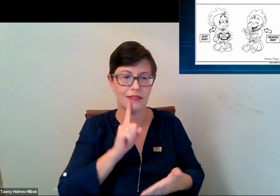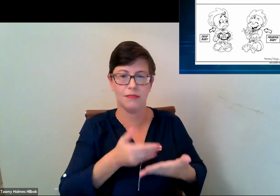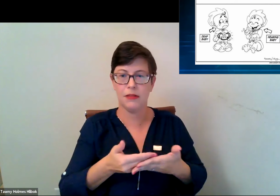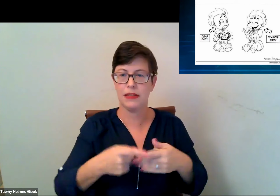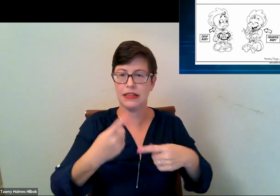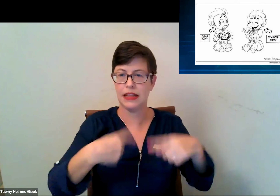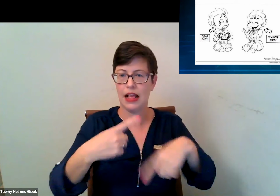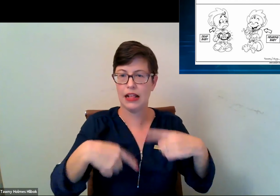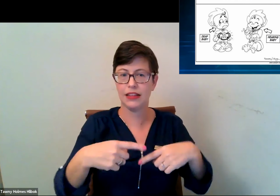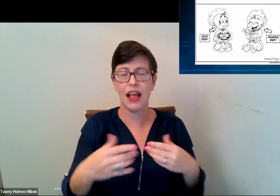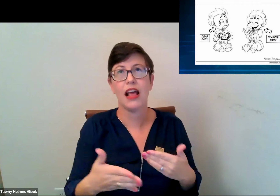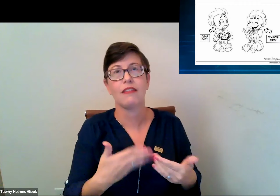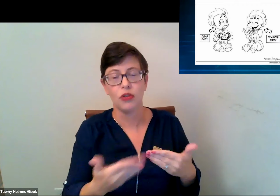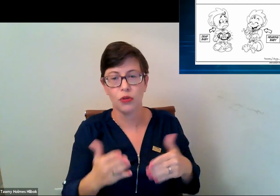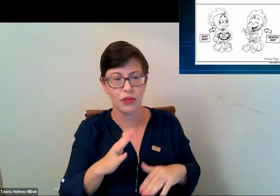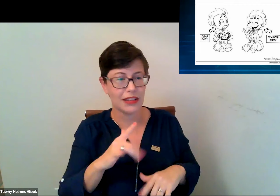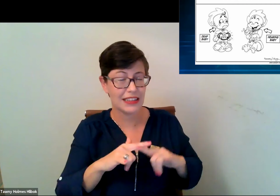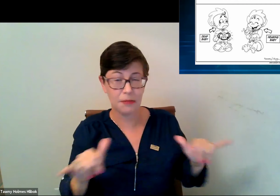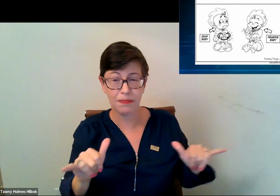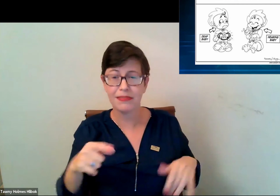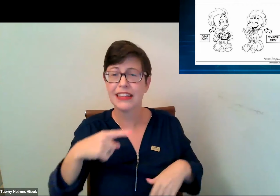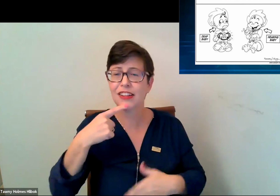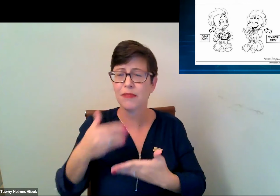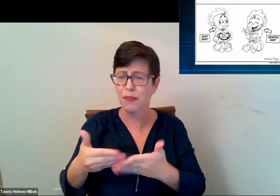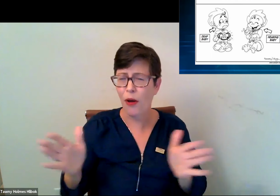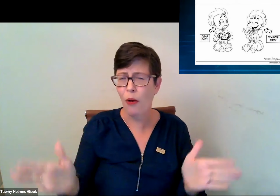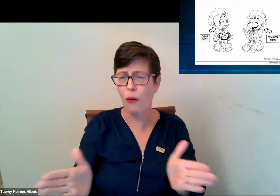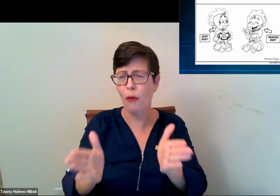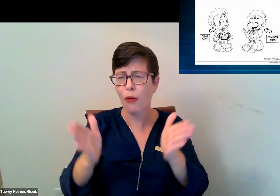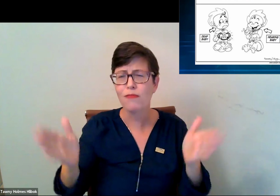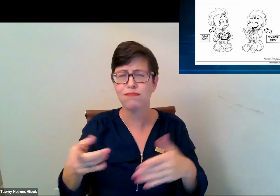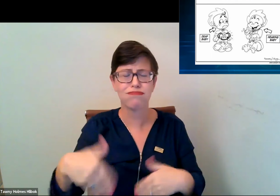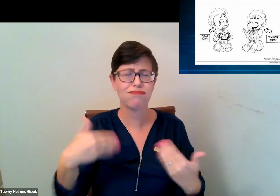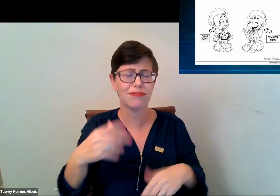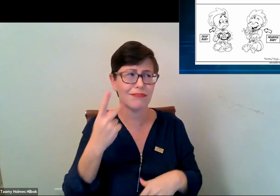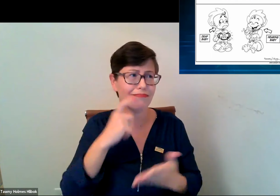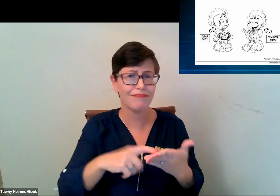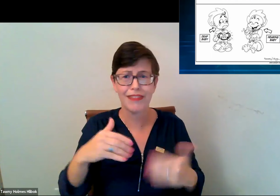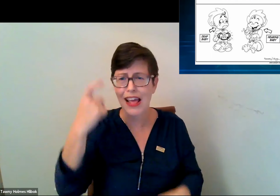it's the system still not encouraging depth babies decided, even though at the same time, we see this tremendous.